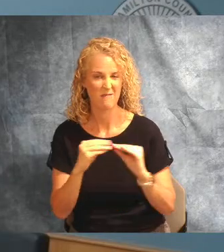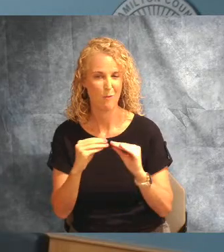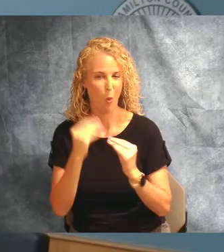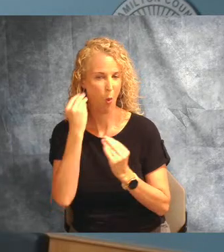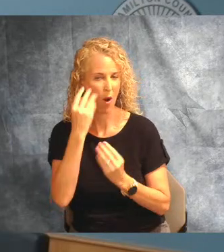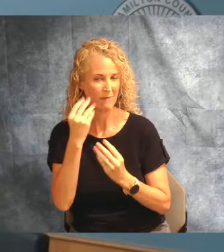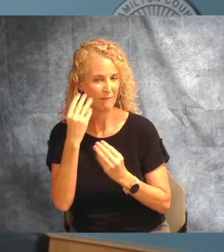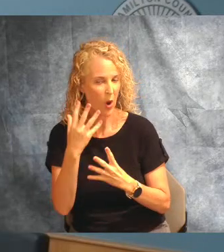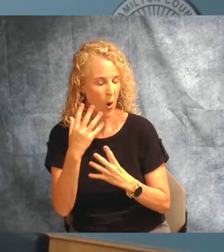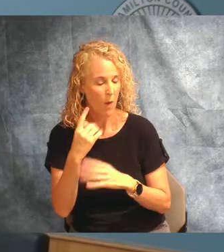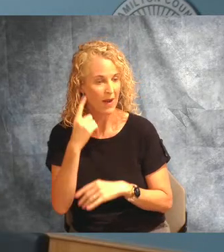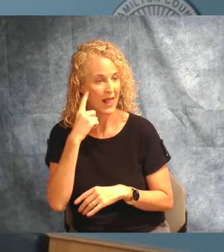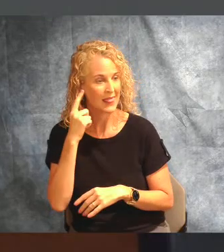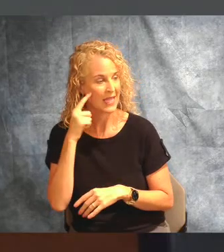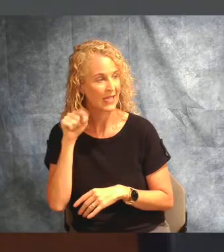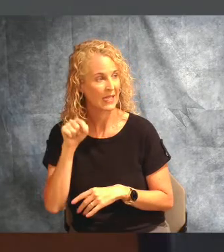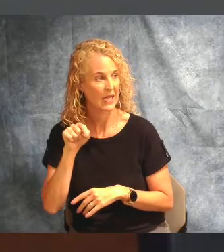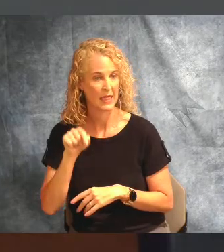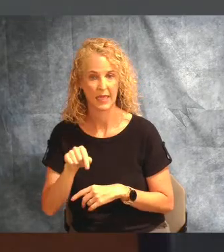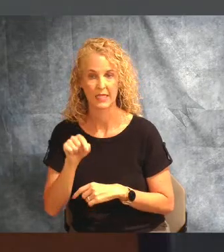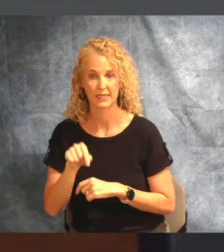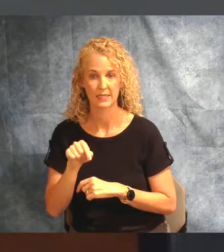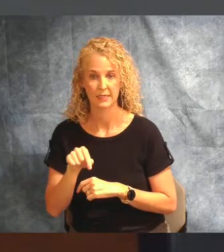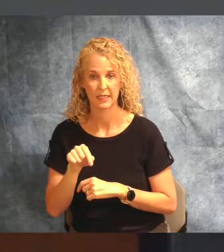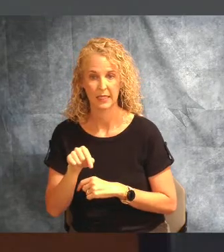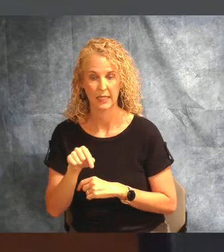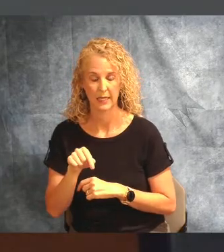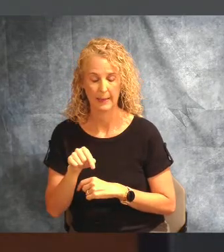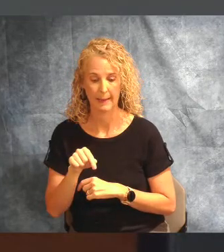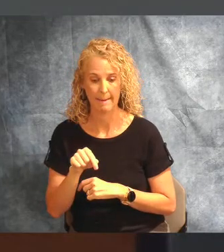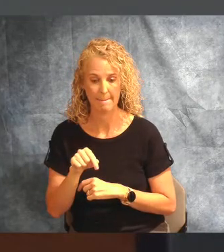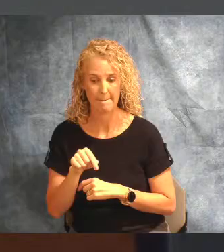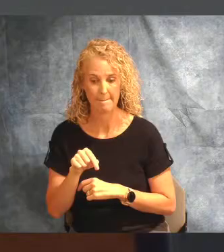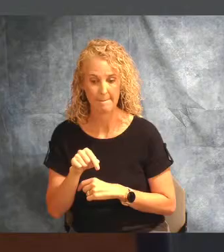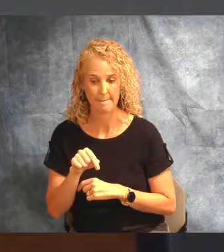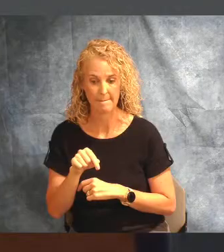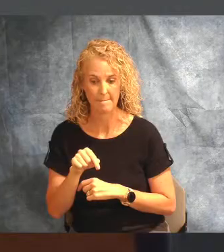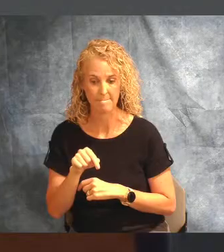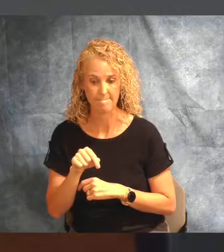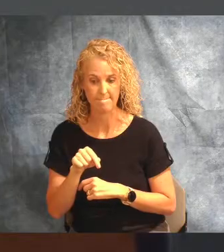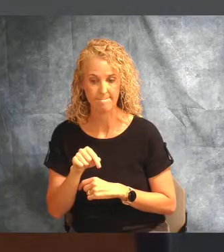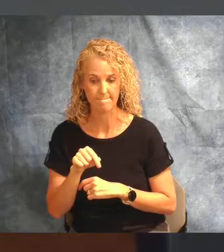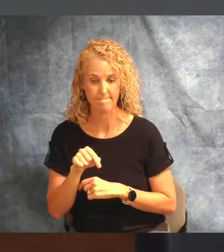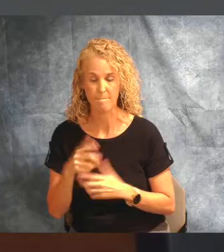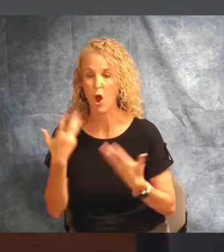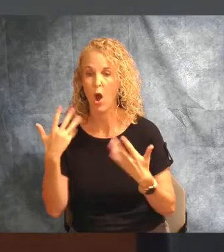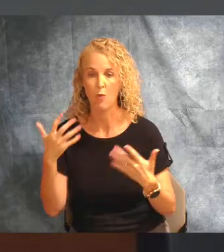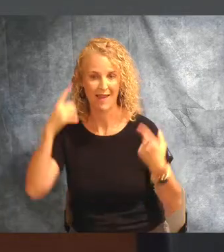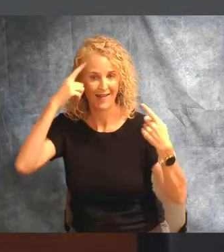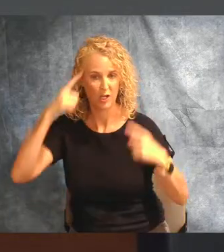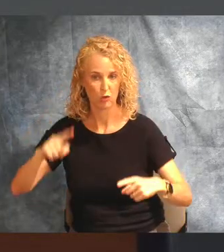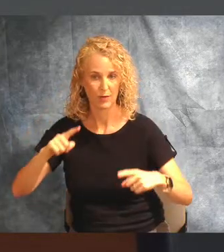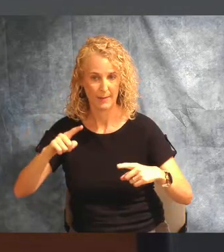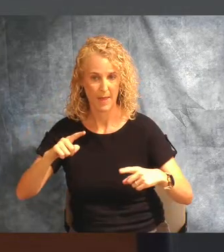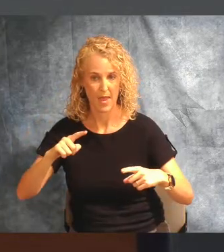understanding is that this is a a that there has been a arrangement between MSD and this soccer